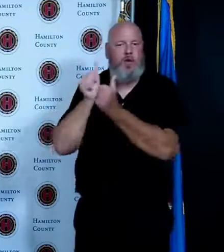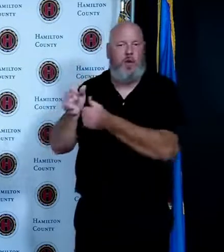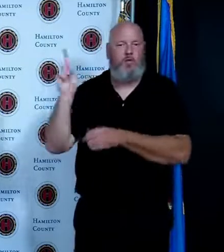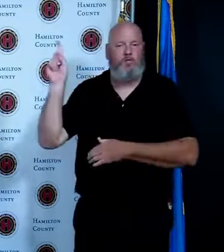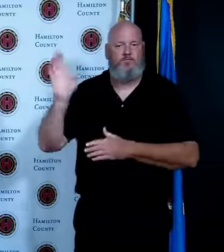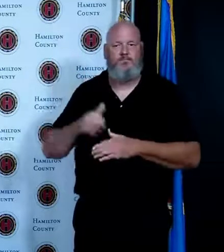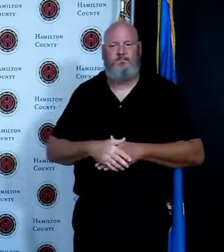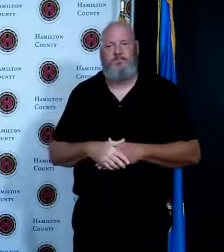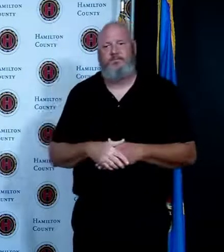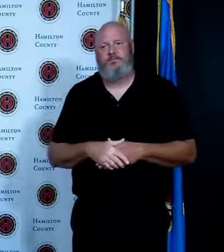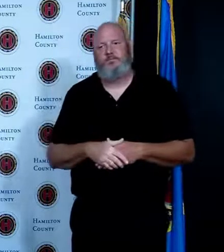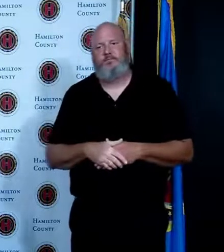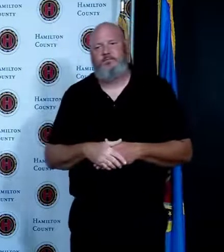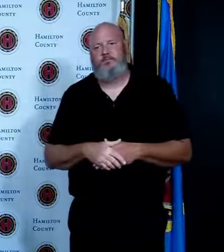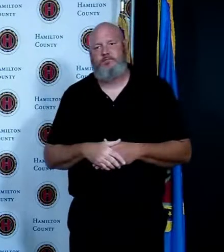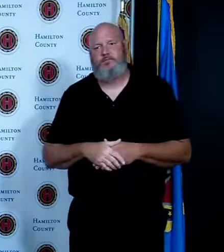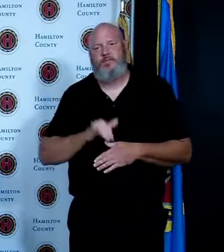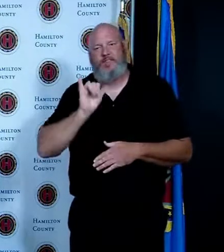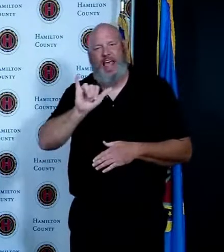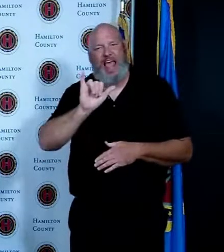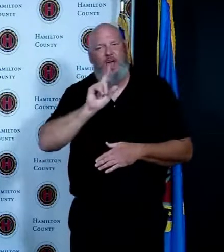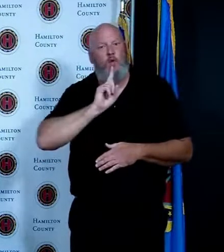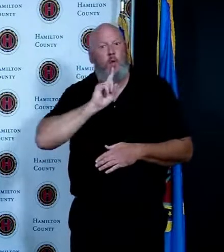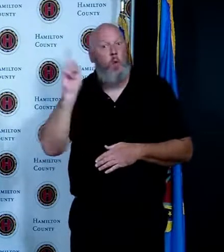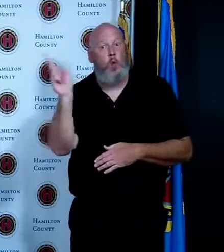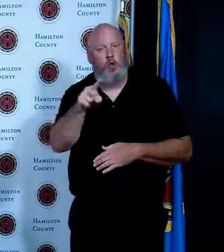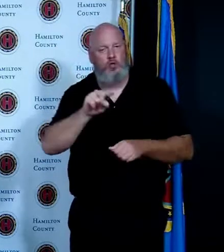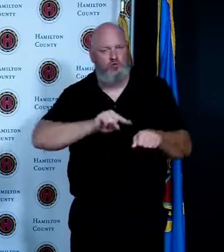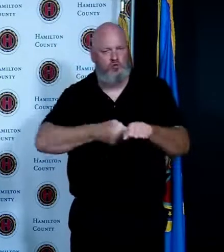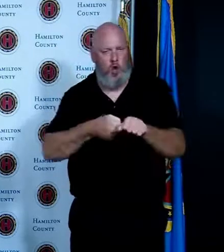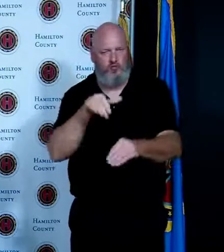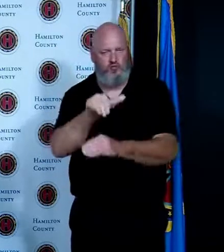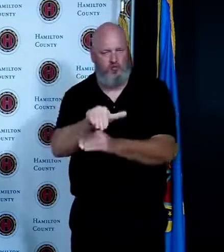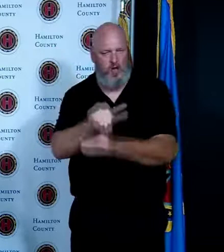we'll have to look at that with our prosecutor once it does become available